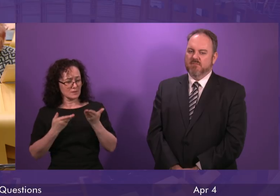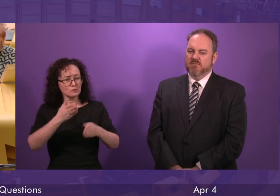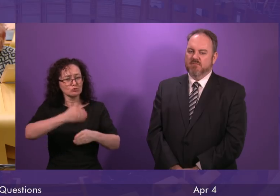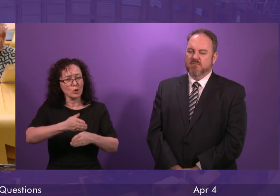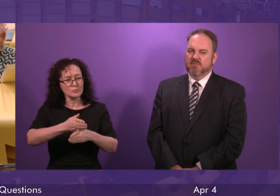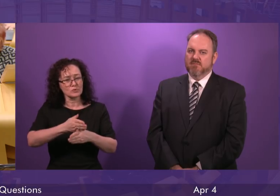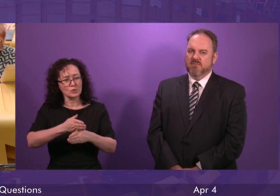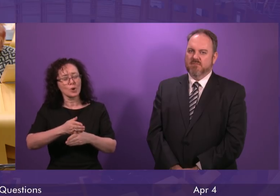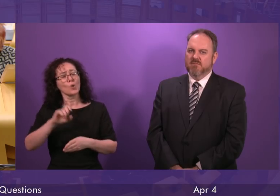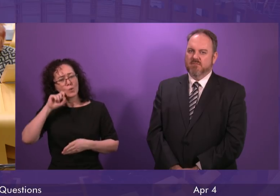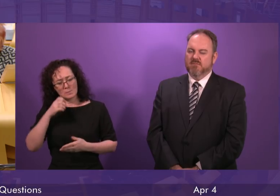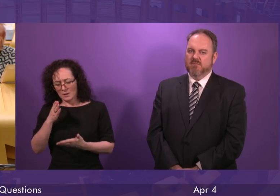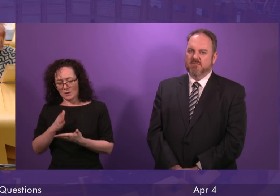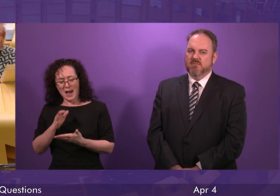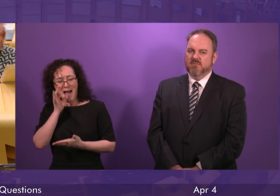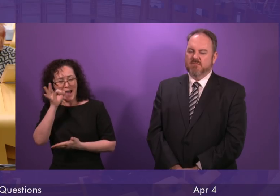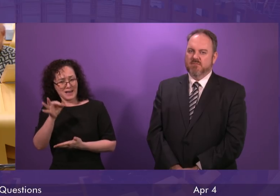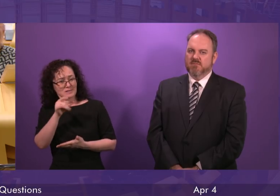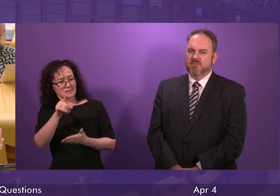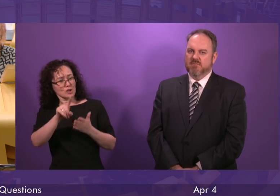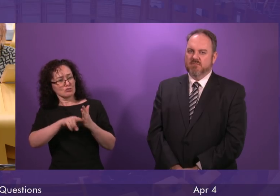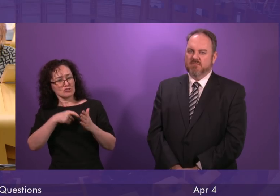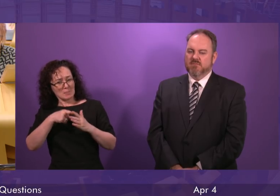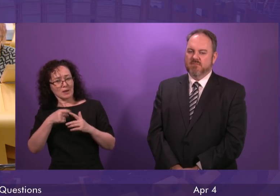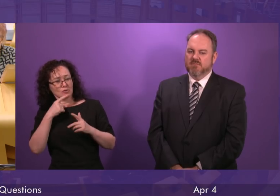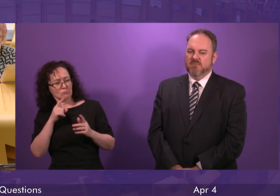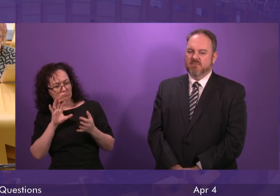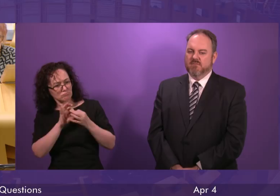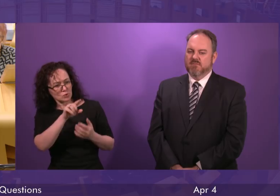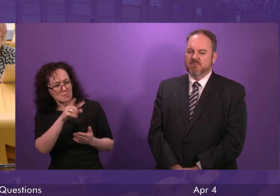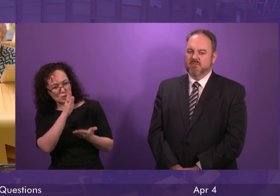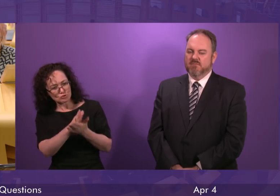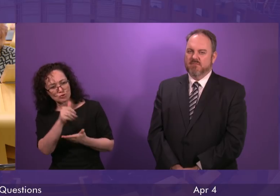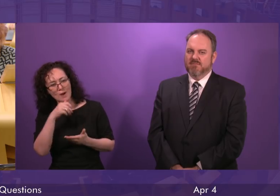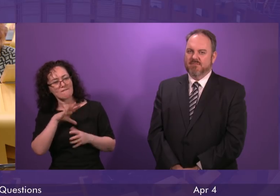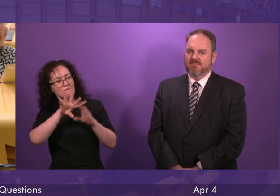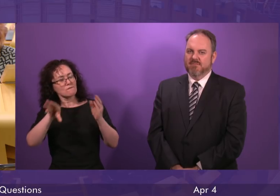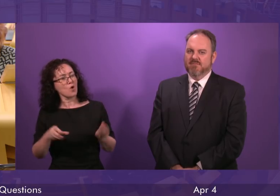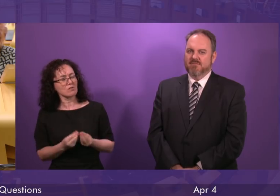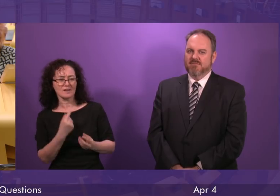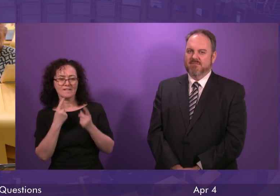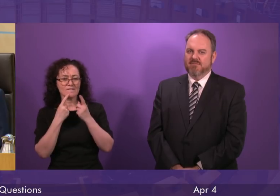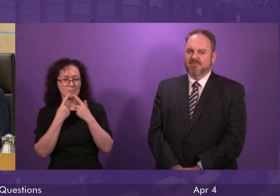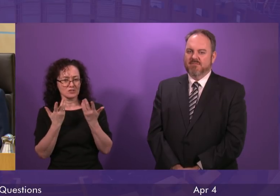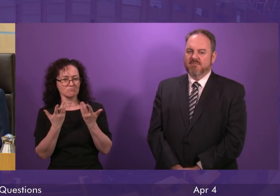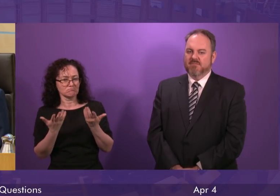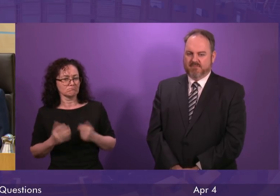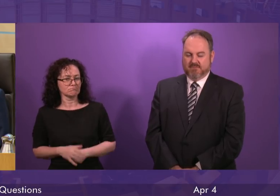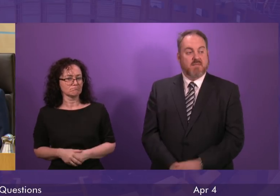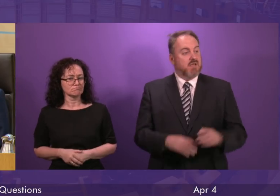Hepburn to keep James Kelly and any other member of Parliament who has a constituency interest in the matter up to date.